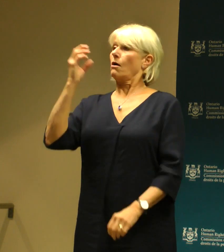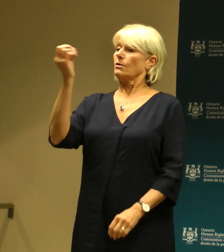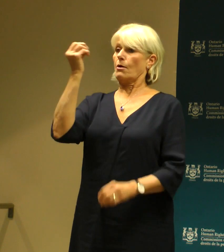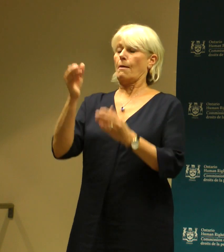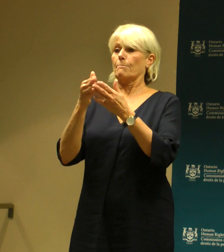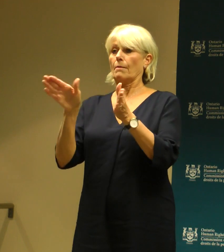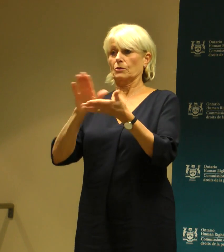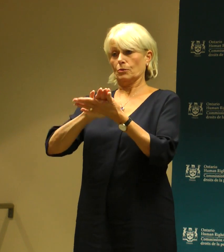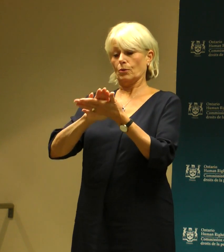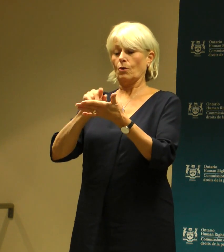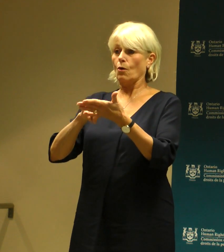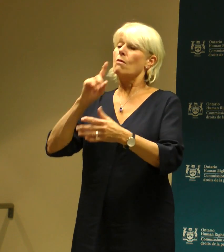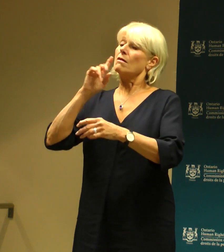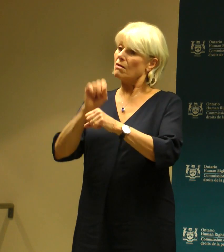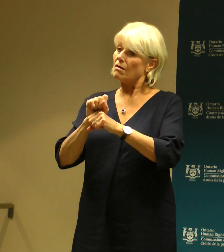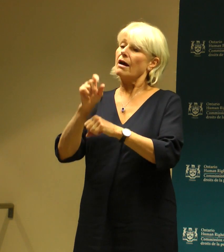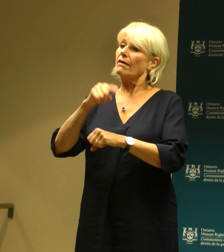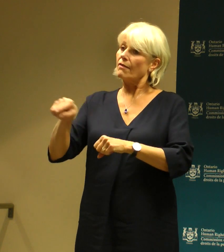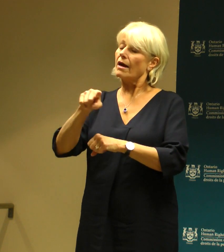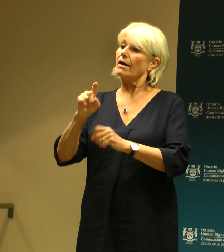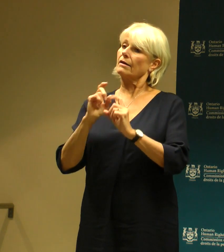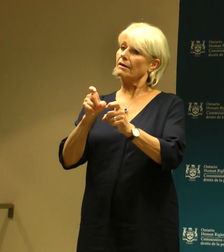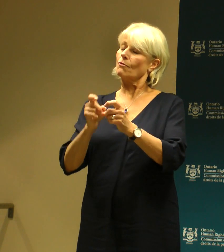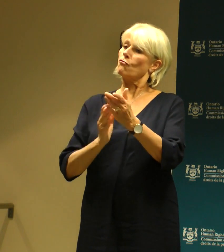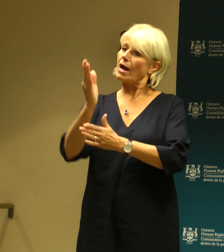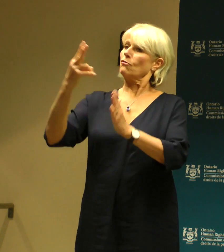schools are realizing the right to read.